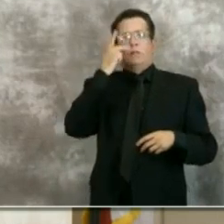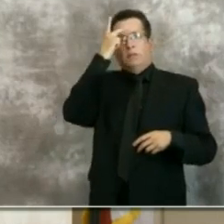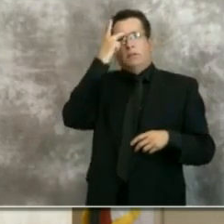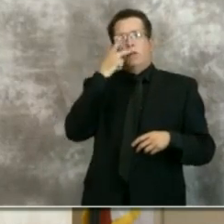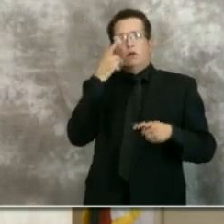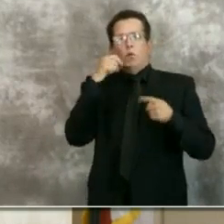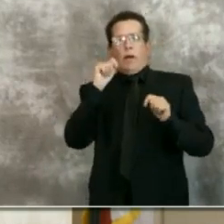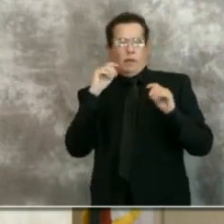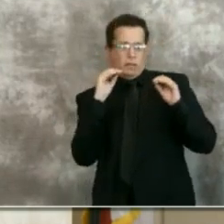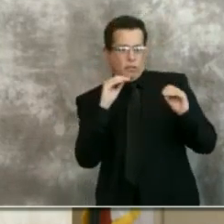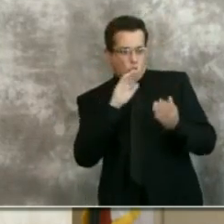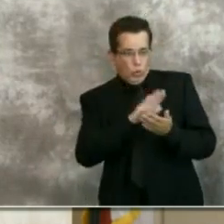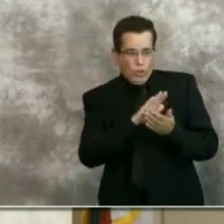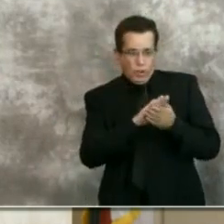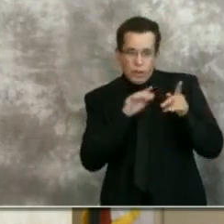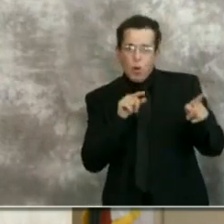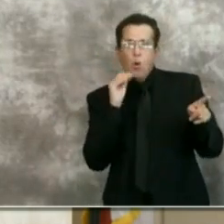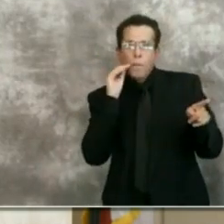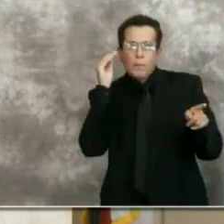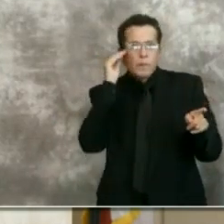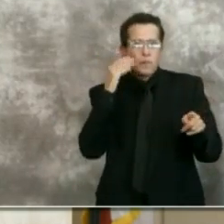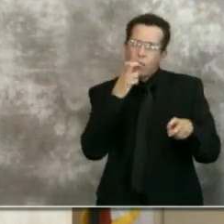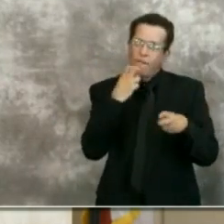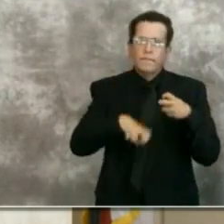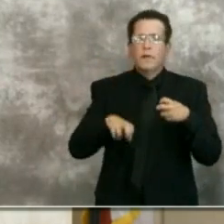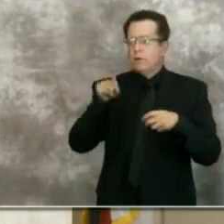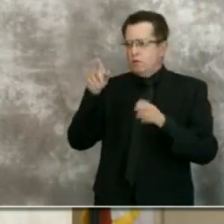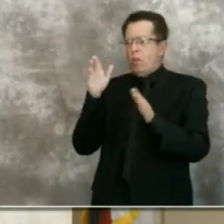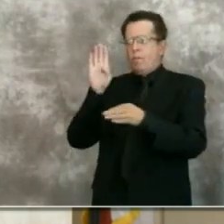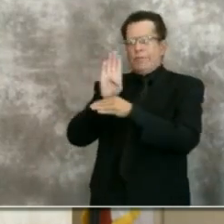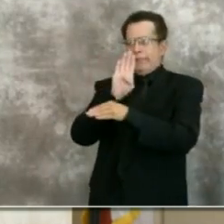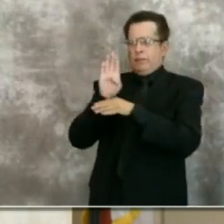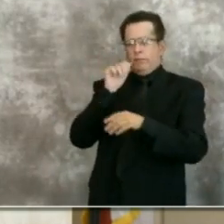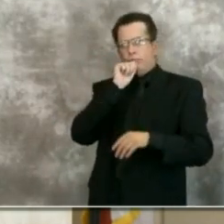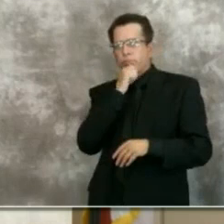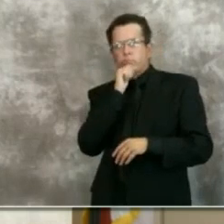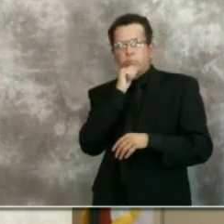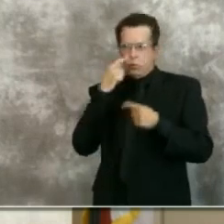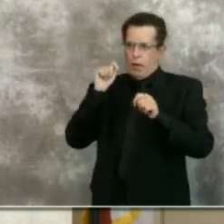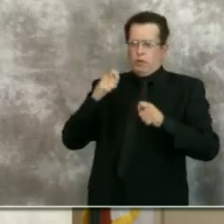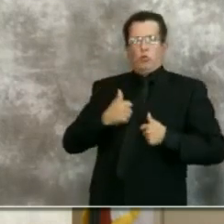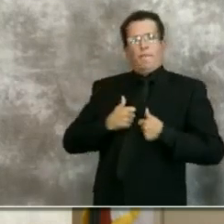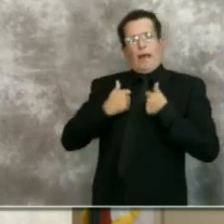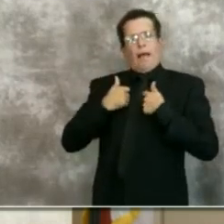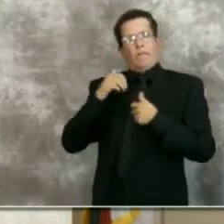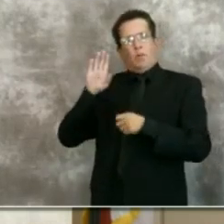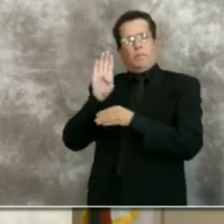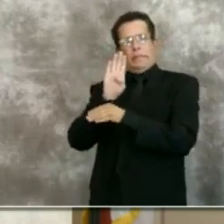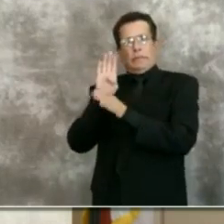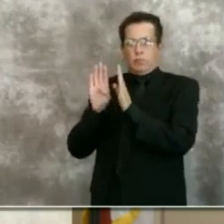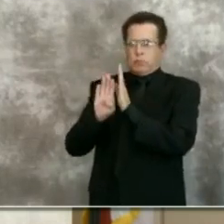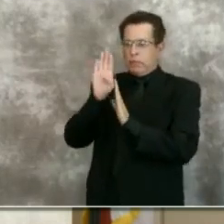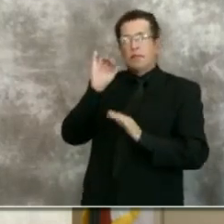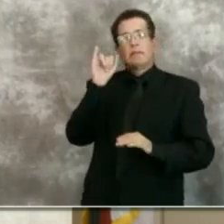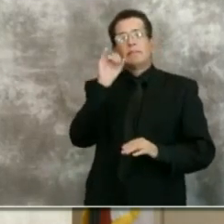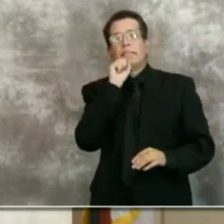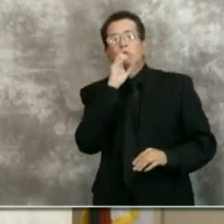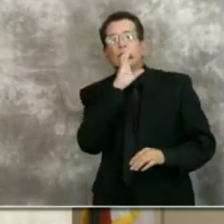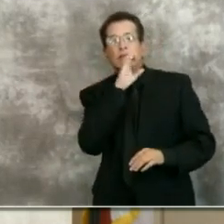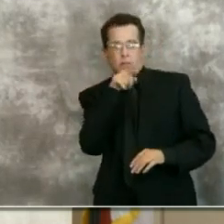SITUATION WE'RE IN THIS VERY CHALLENGE. IT'S CHALLENGING FOR PARENTS WHO ARE TRYING TO EDUCATE THEIR KIDS IS CHALLENGING FOR SMALL